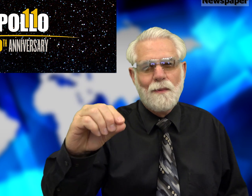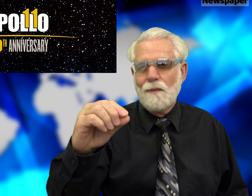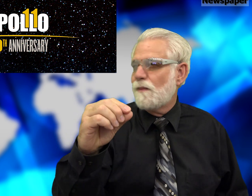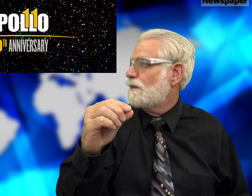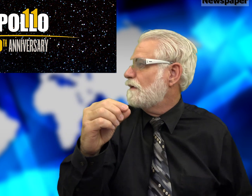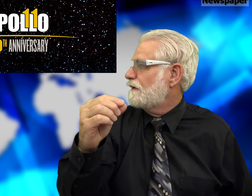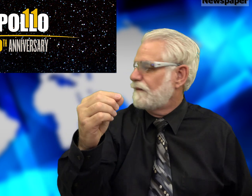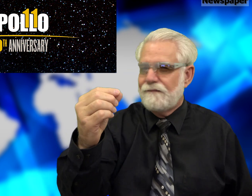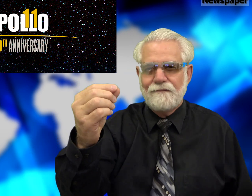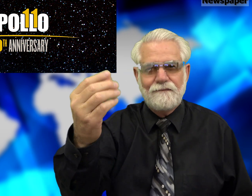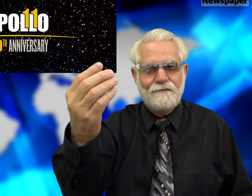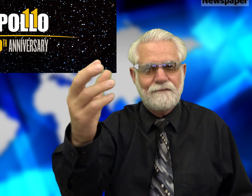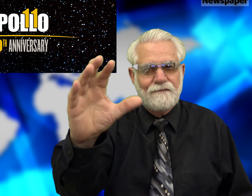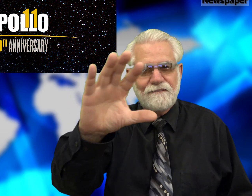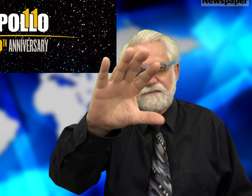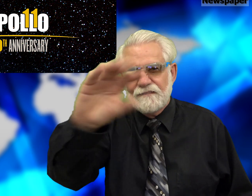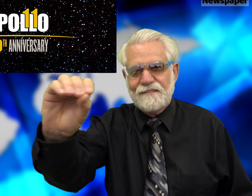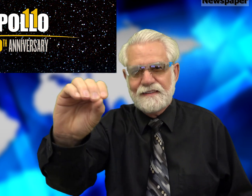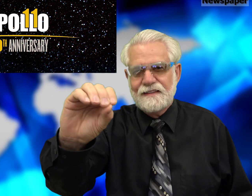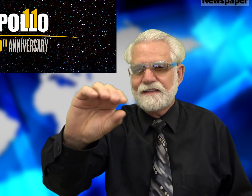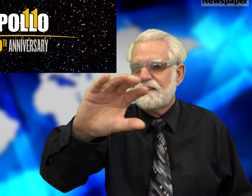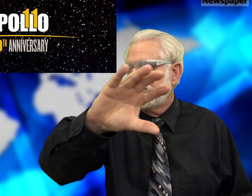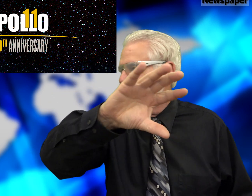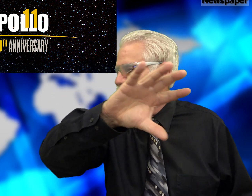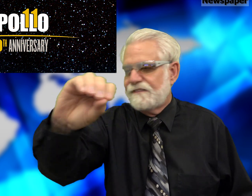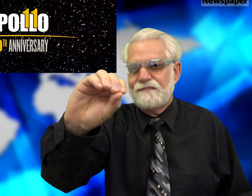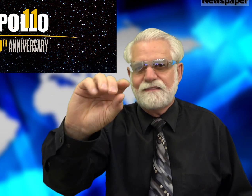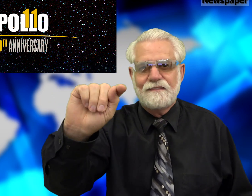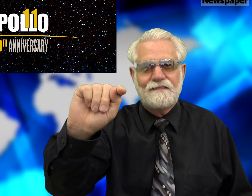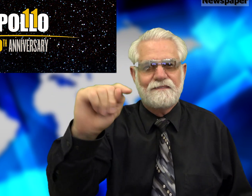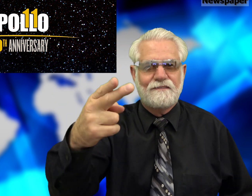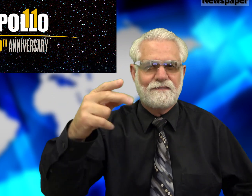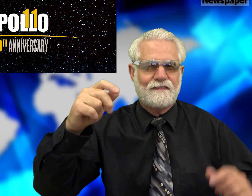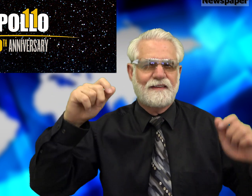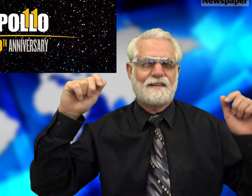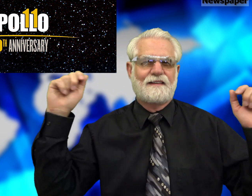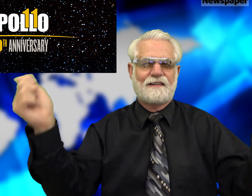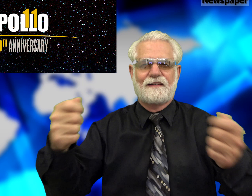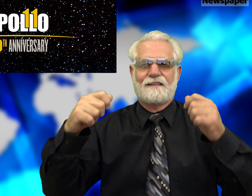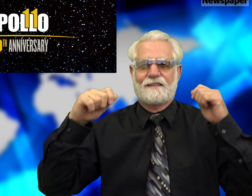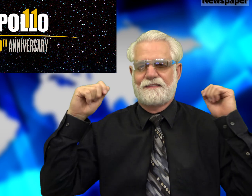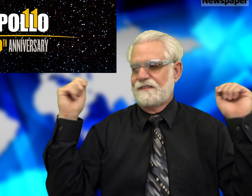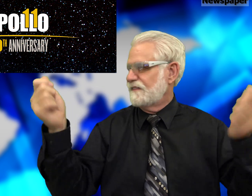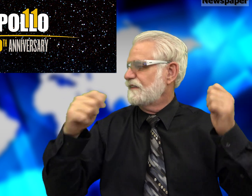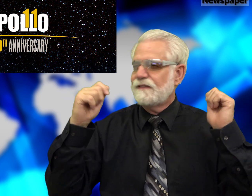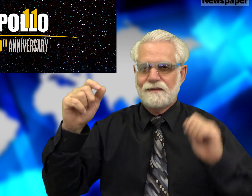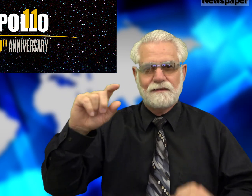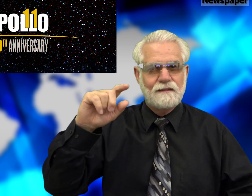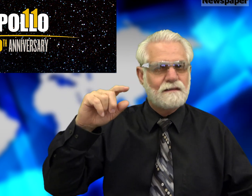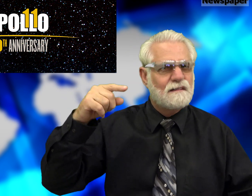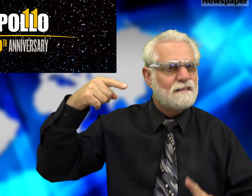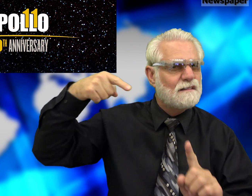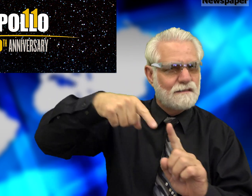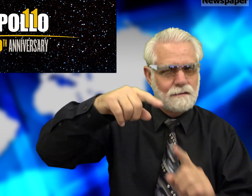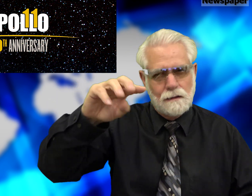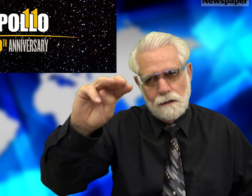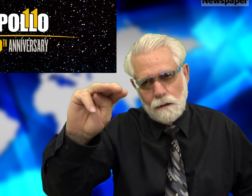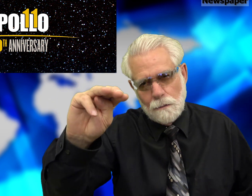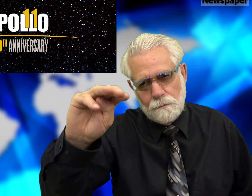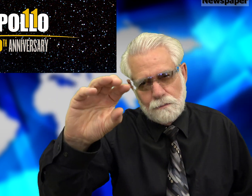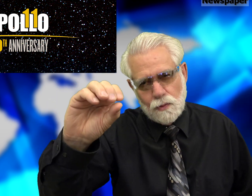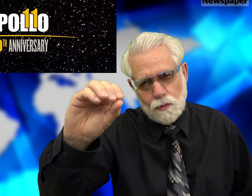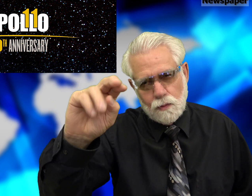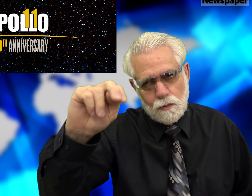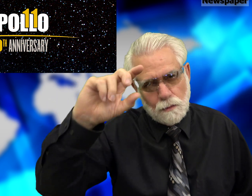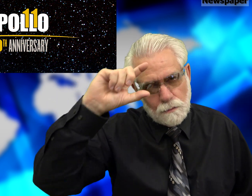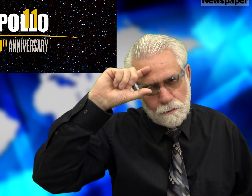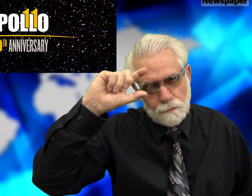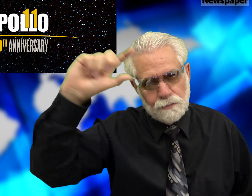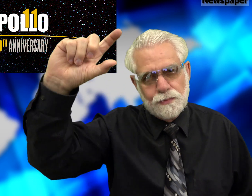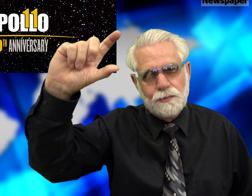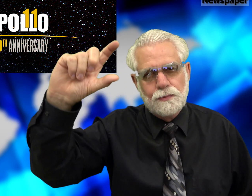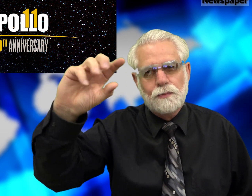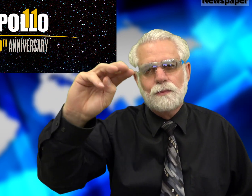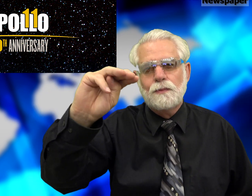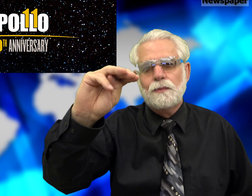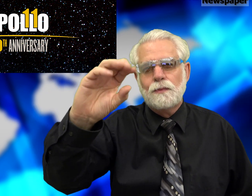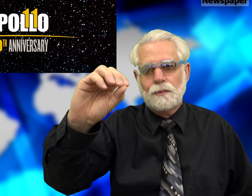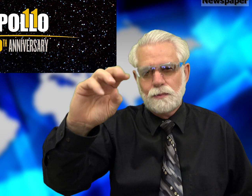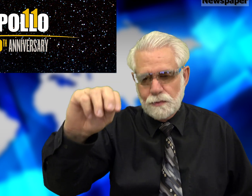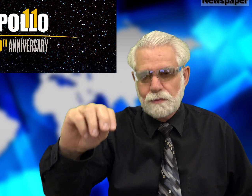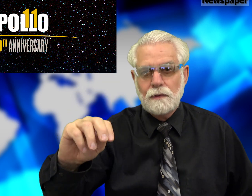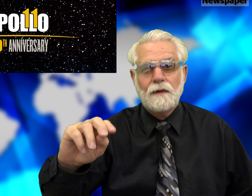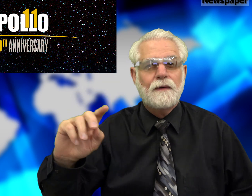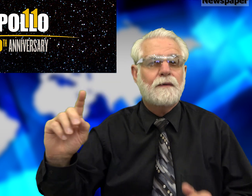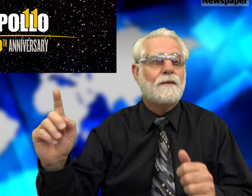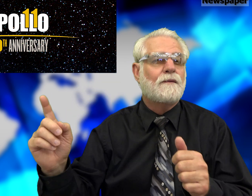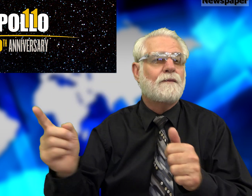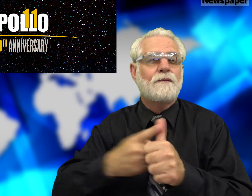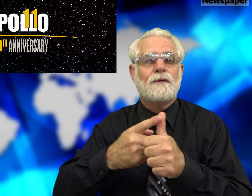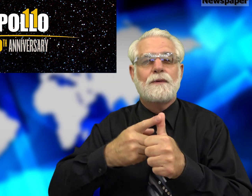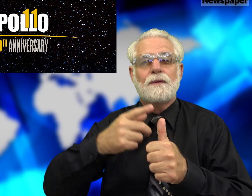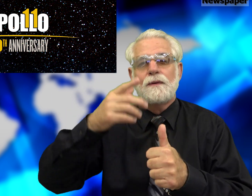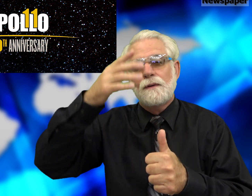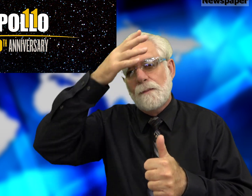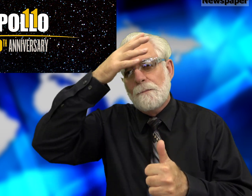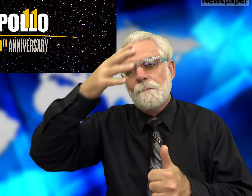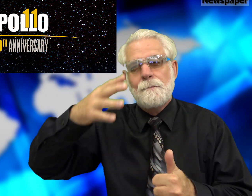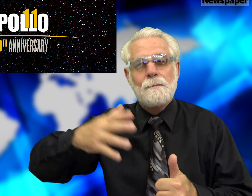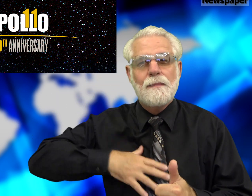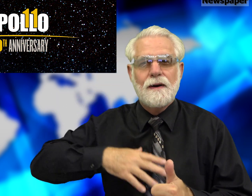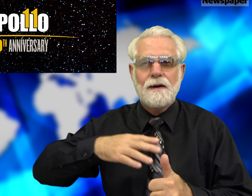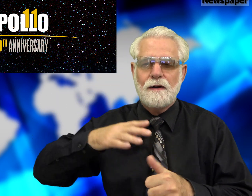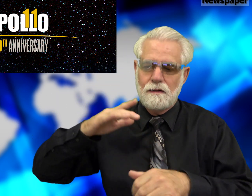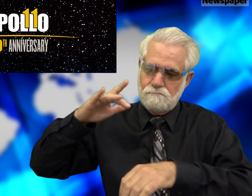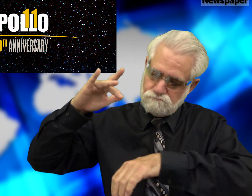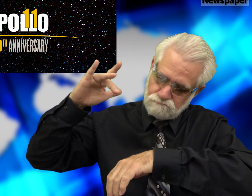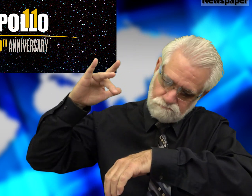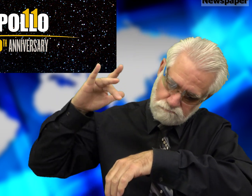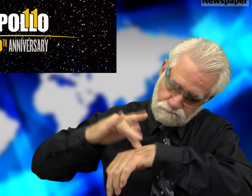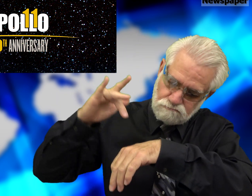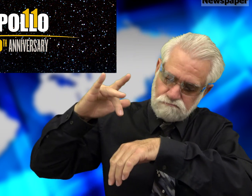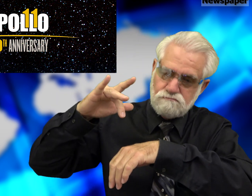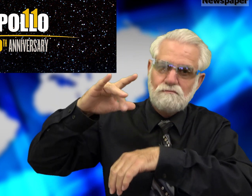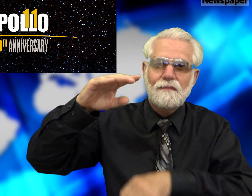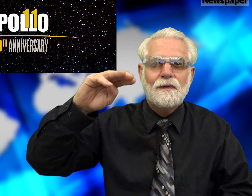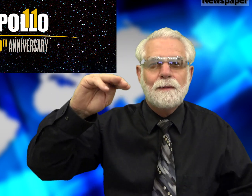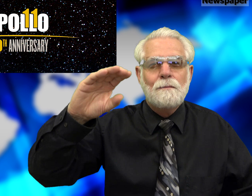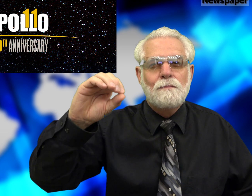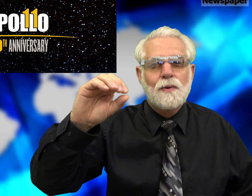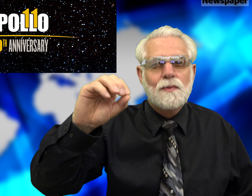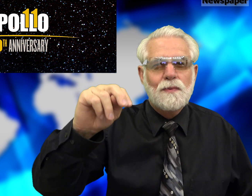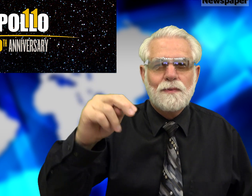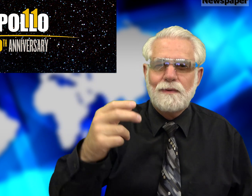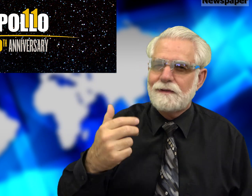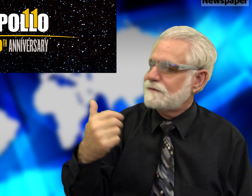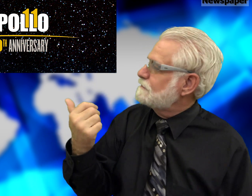Apollo: Apollo 50th Anniversary. Apollo took first man to touch the moon.